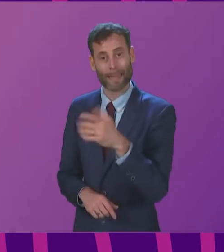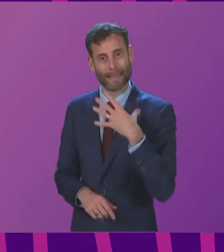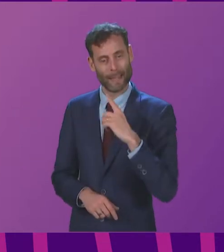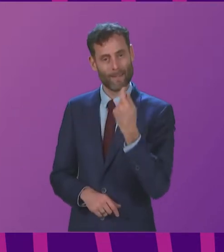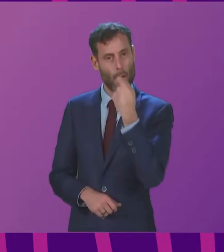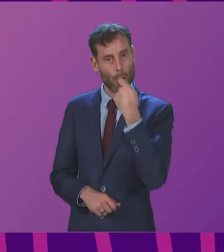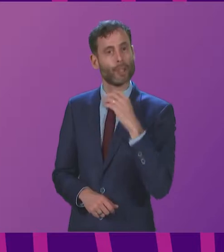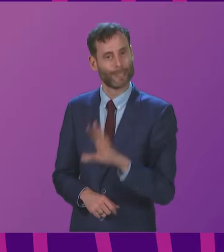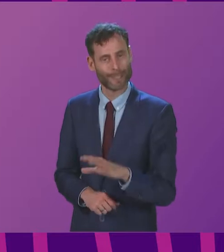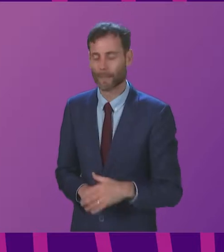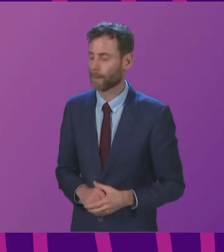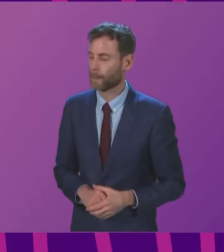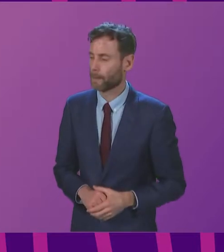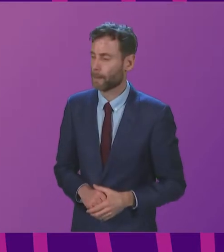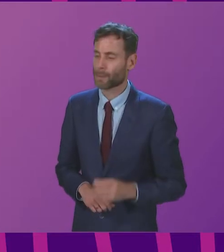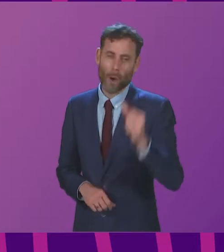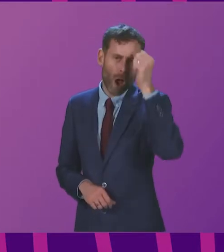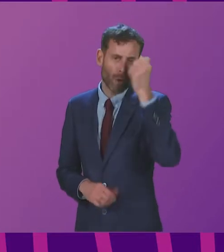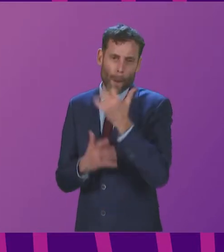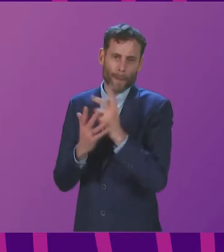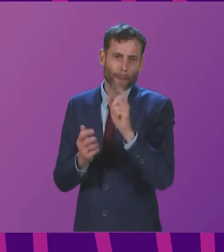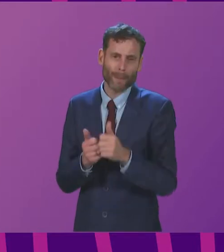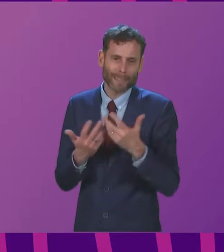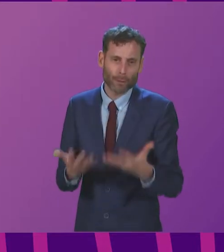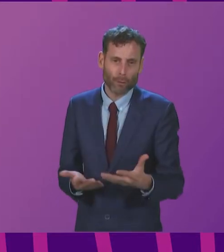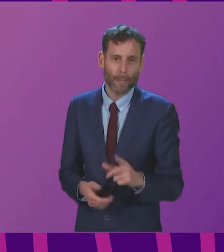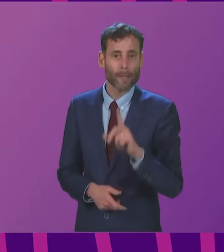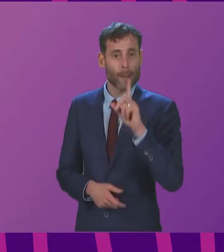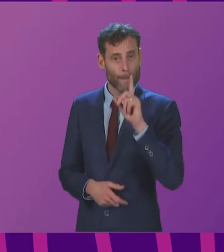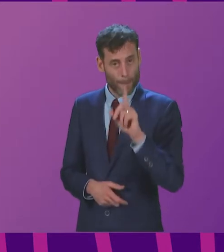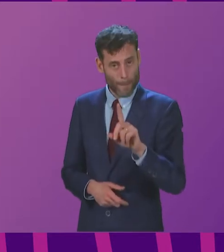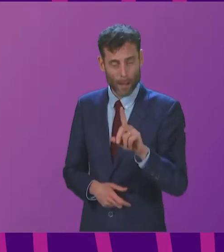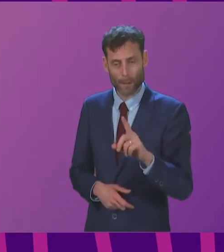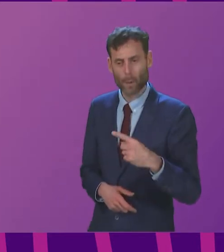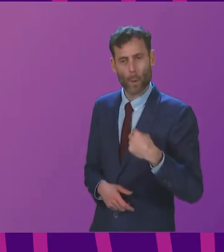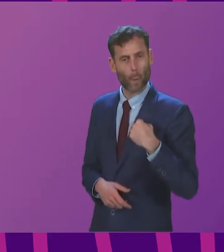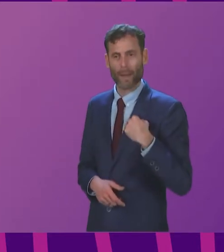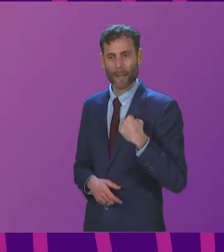but it is not the case that we have not set out clearly the rationale for the certification